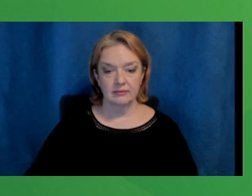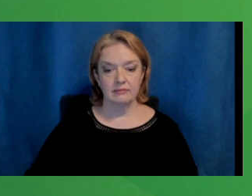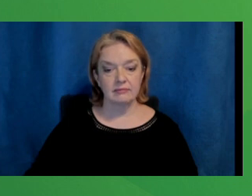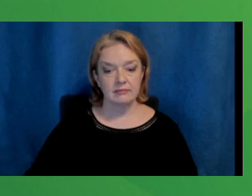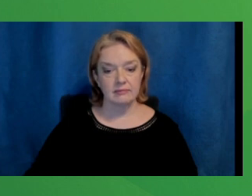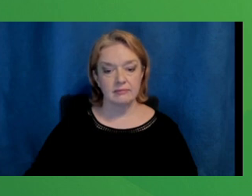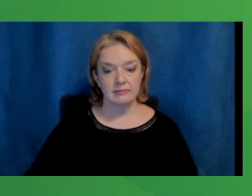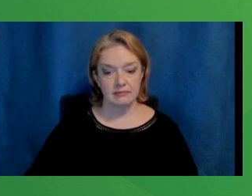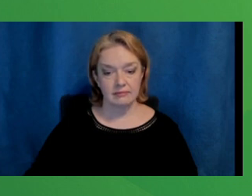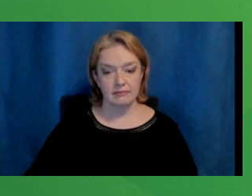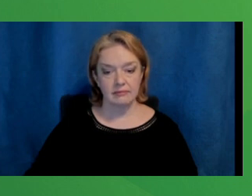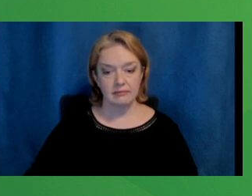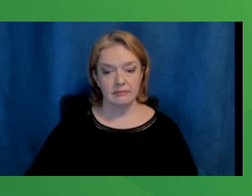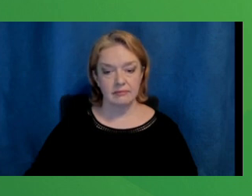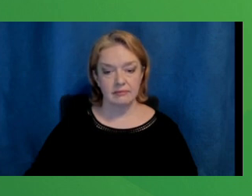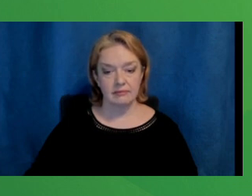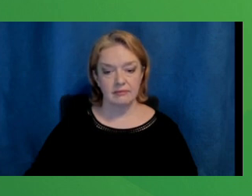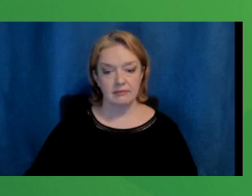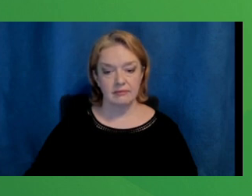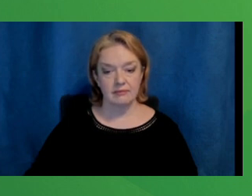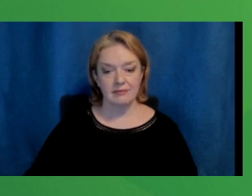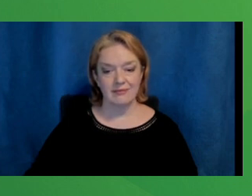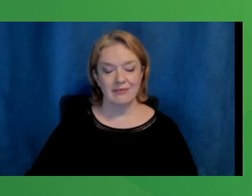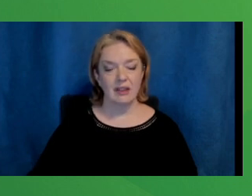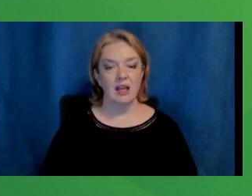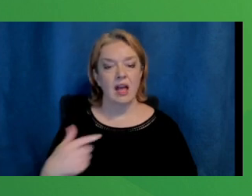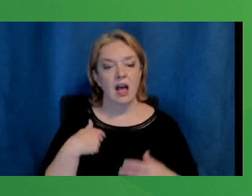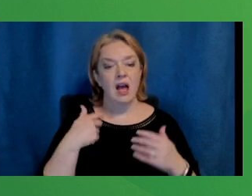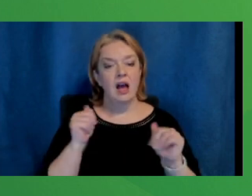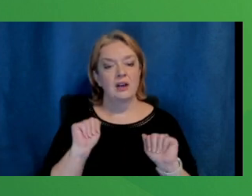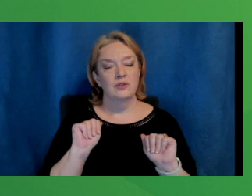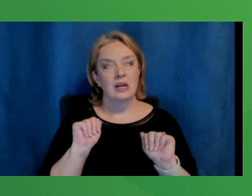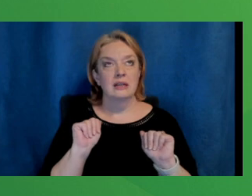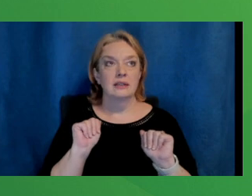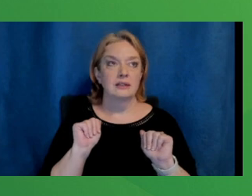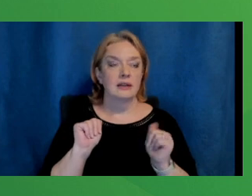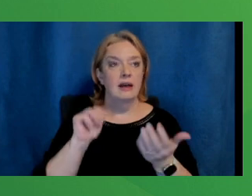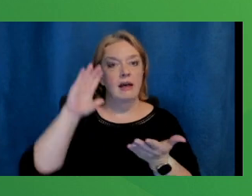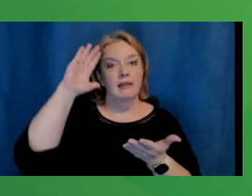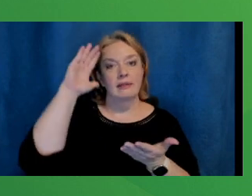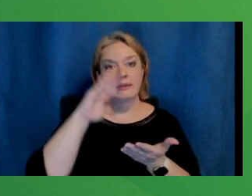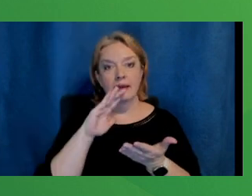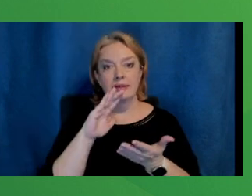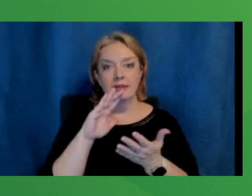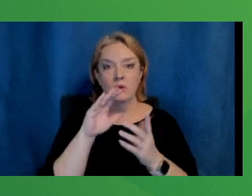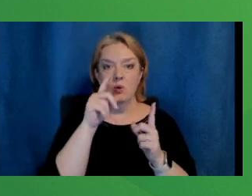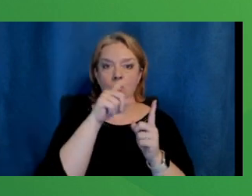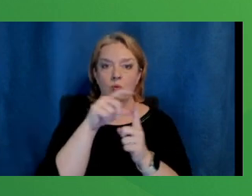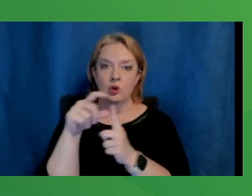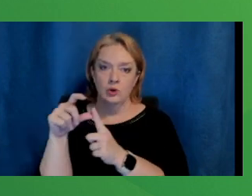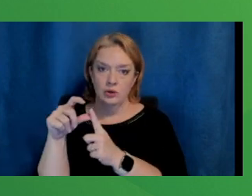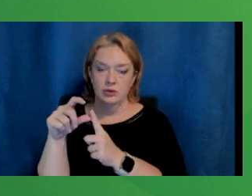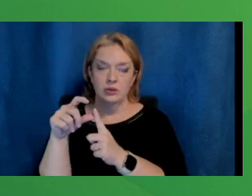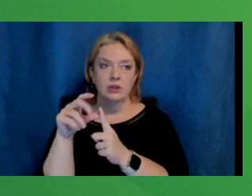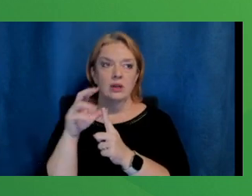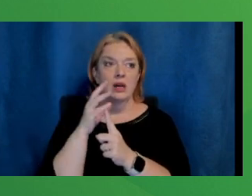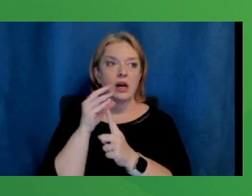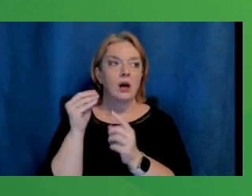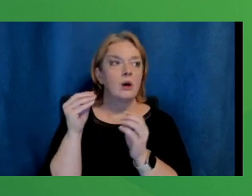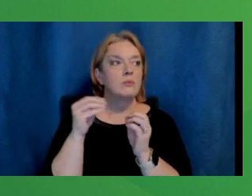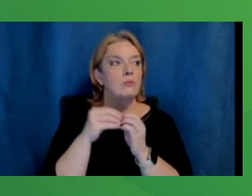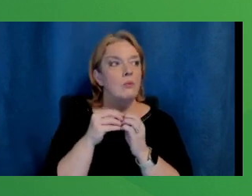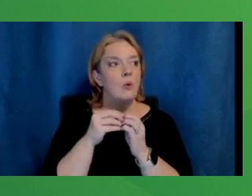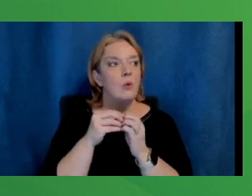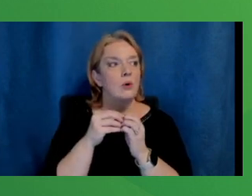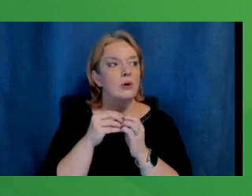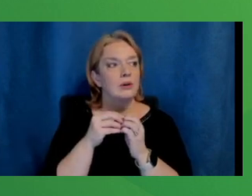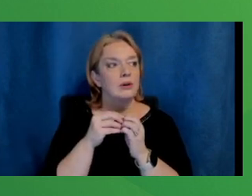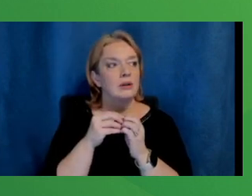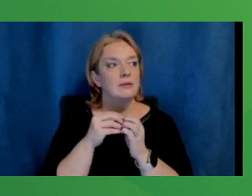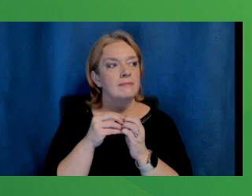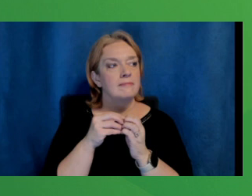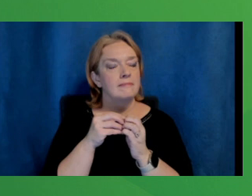try to use as few words as possible and more and more moments where the kids love to record TikTok